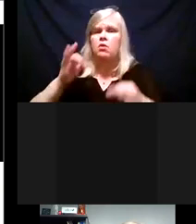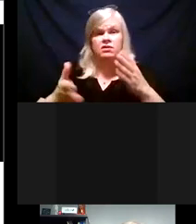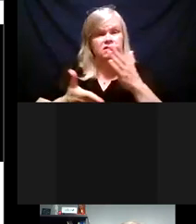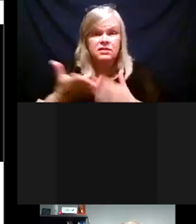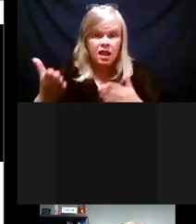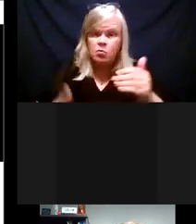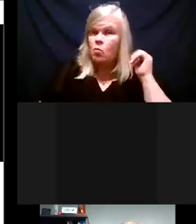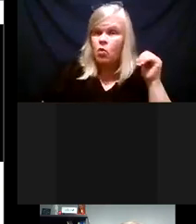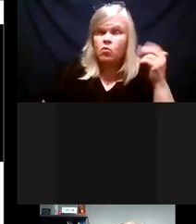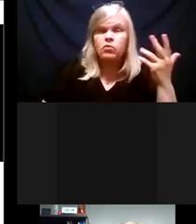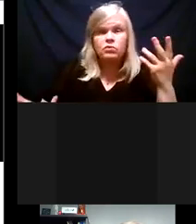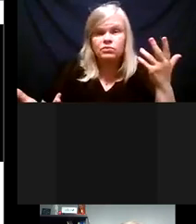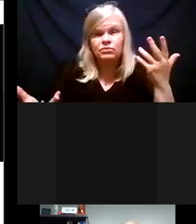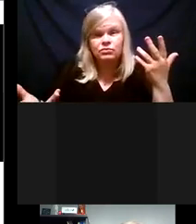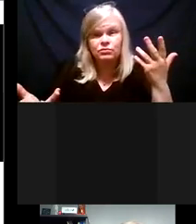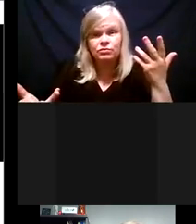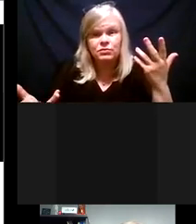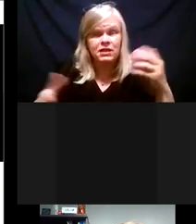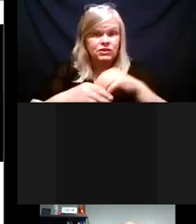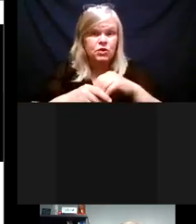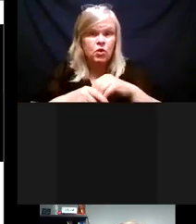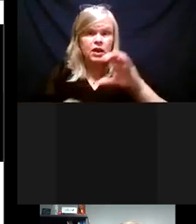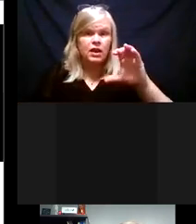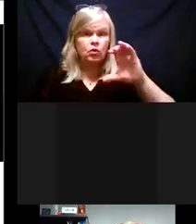OUTSIDE OF THE CONTEXT OF THAT CRIMINAL JUSTICE SYSTEM, THIS